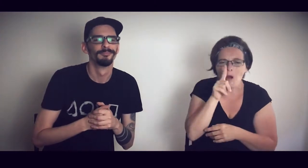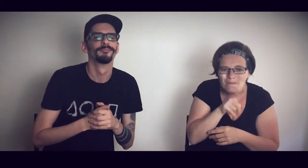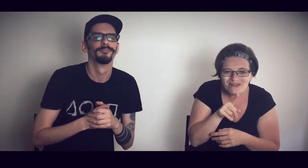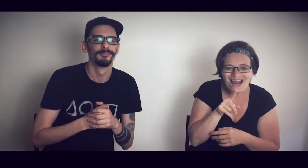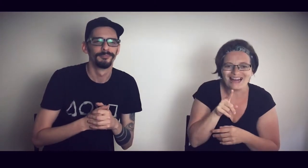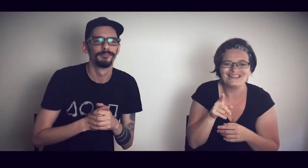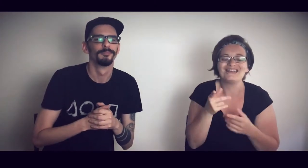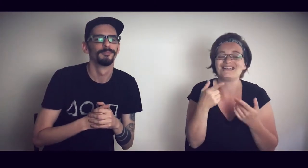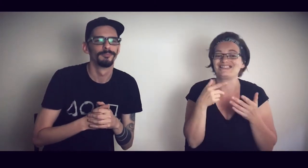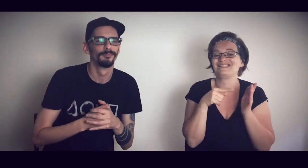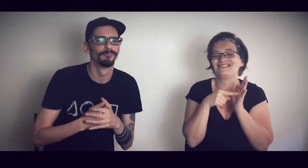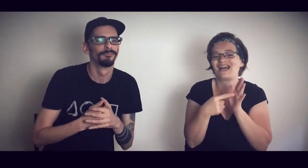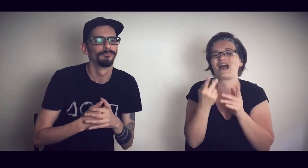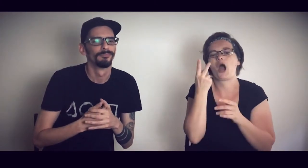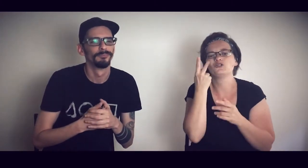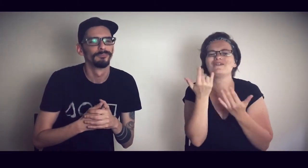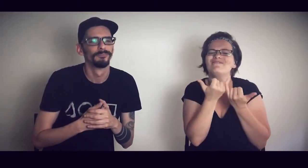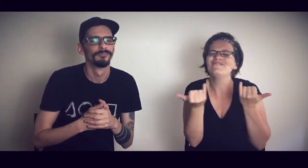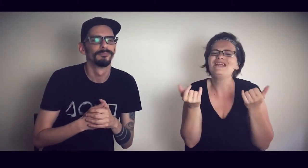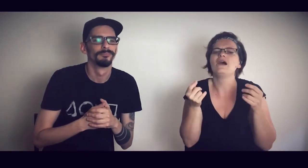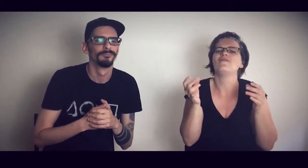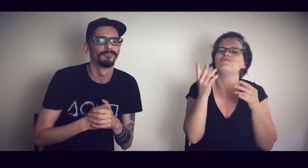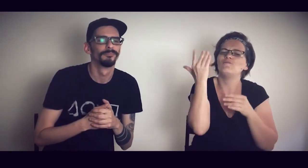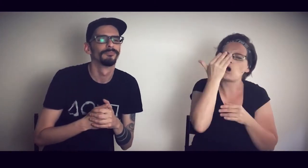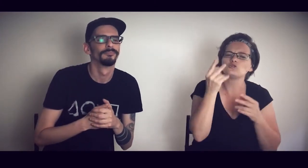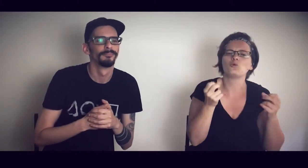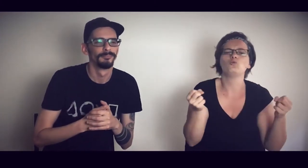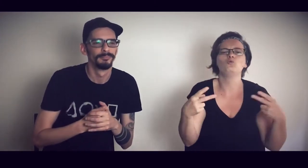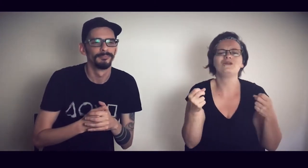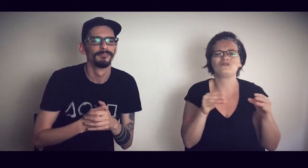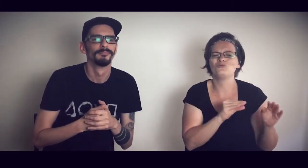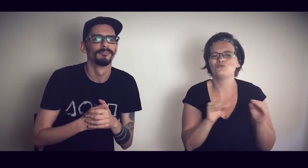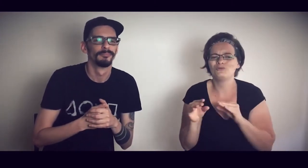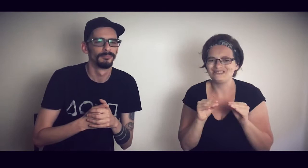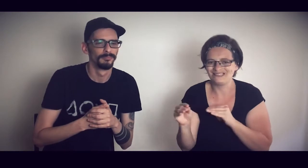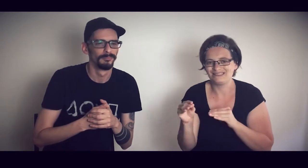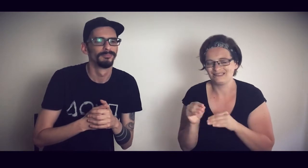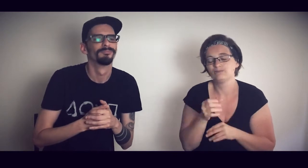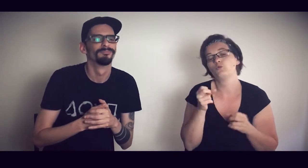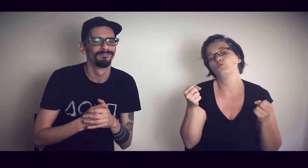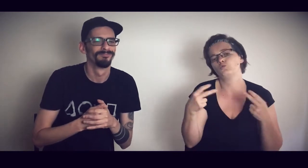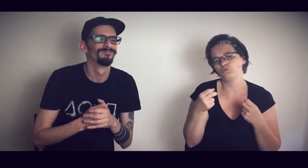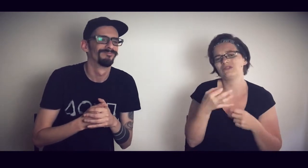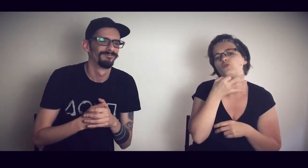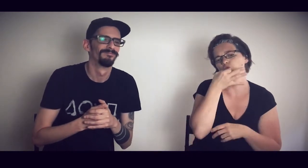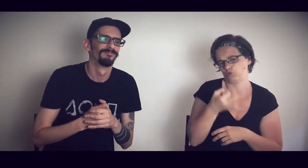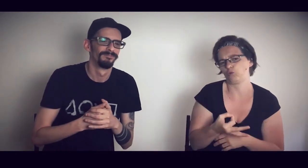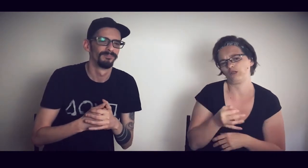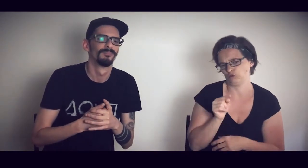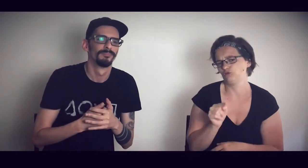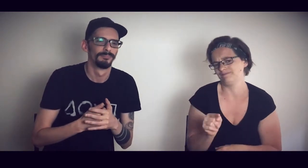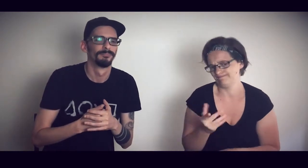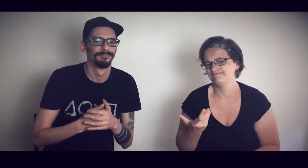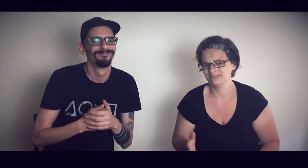That's why we tried to translate subtitles, so that we can get an idea of it. The subtitles is in German.